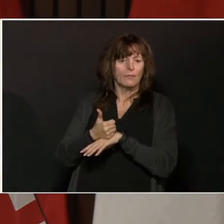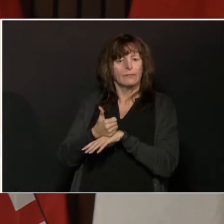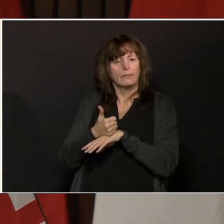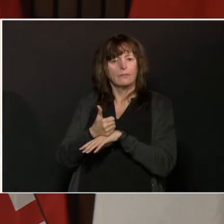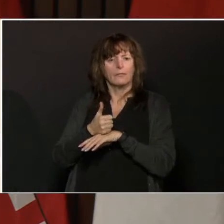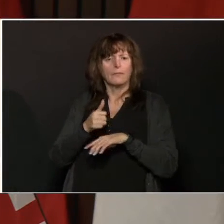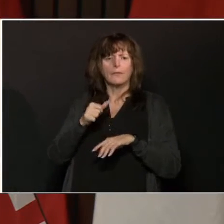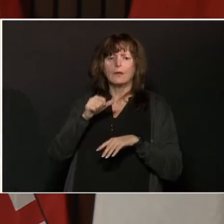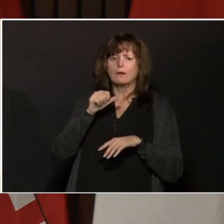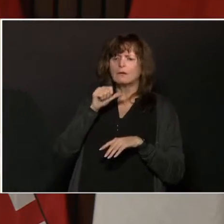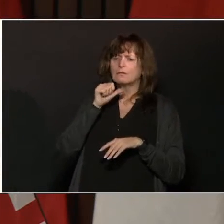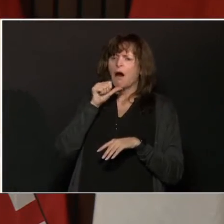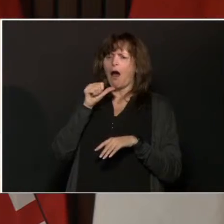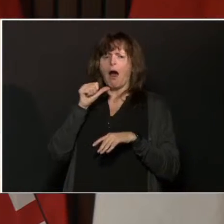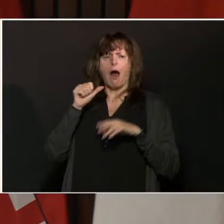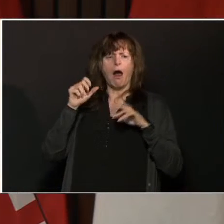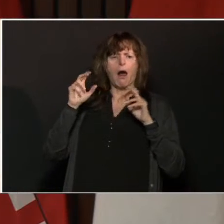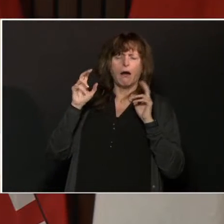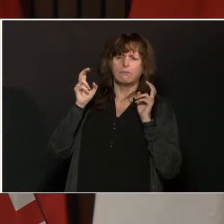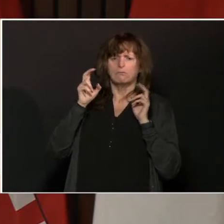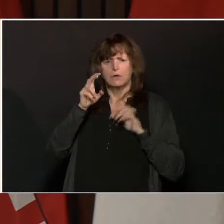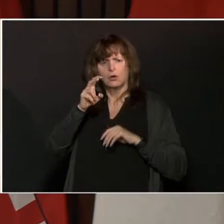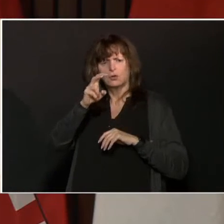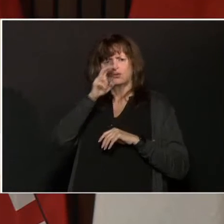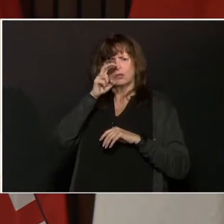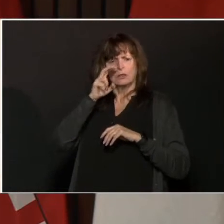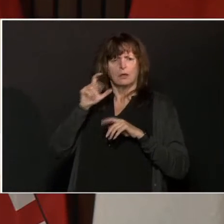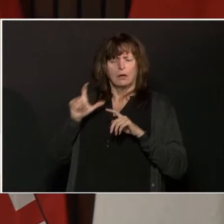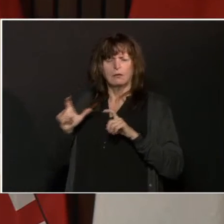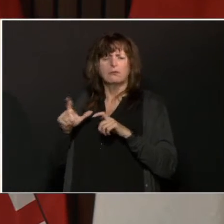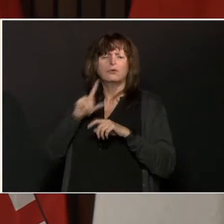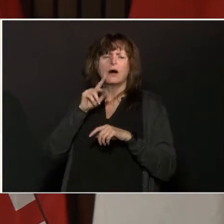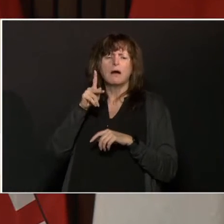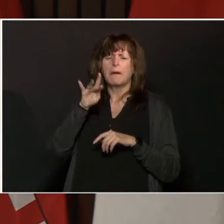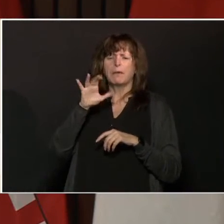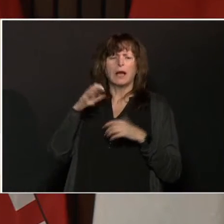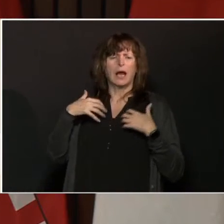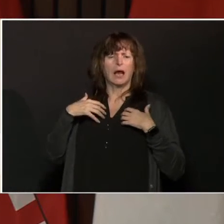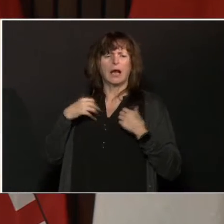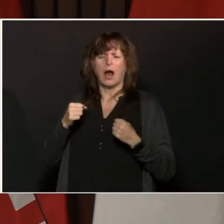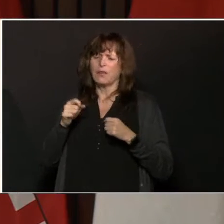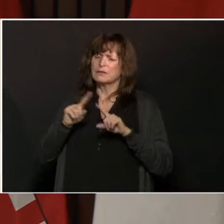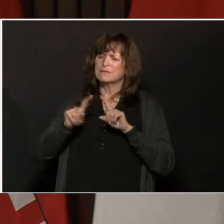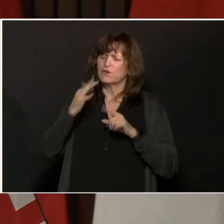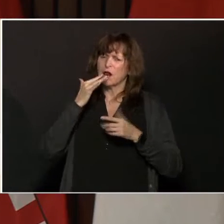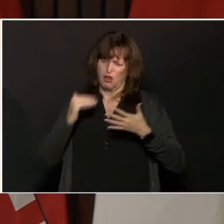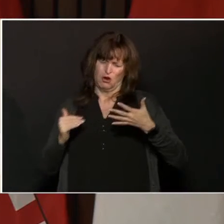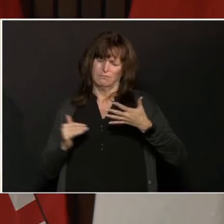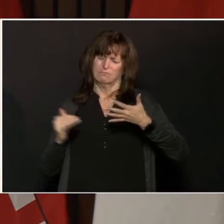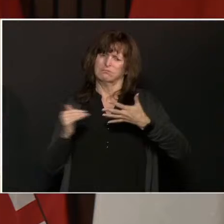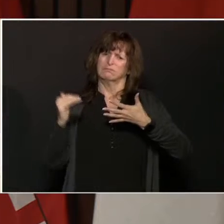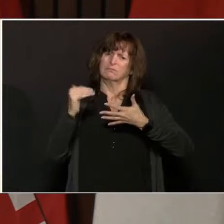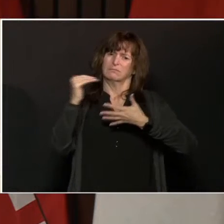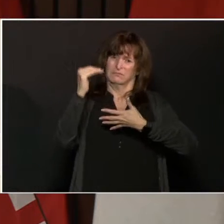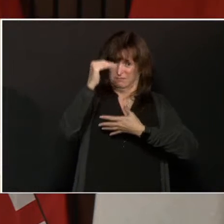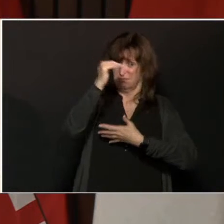HOSPITALIZATIONS STRAIN ON OUR HEALTHCARE SYSTEM ON OUR HEALTHCARE SYSTEM OVERALL MORE ON OUR HEALTHCARE SYSTEM OVERALL MORTY ON OUR HEALTHCARE SYSTEM OVERALL MORTAL